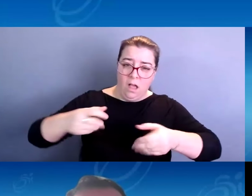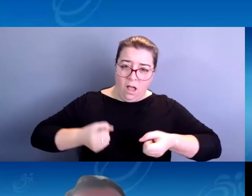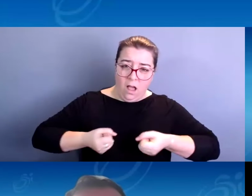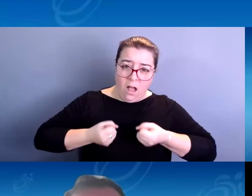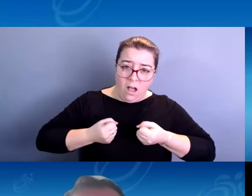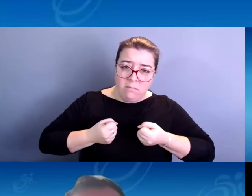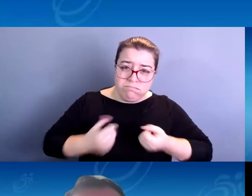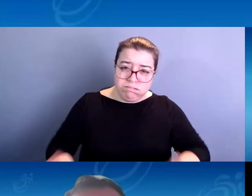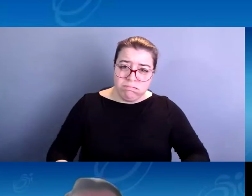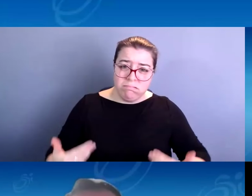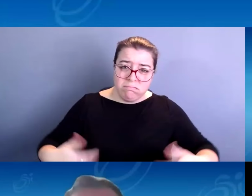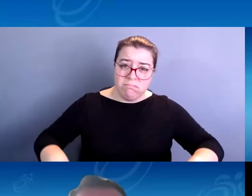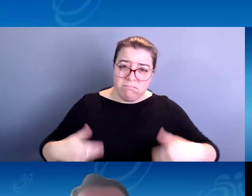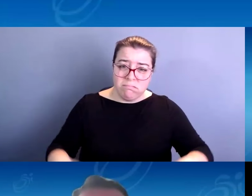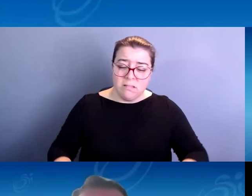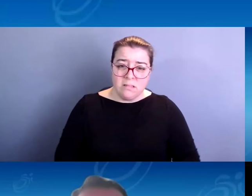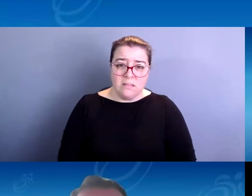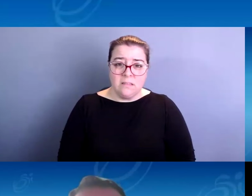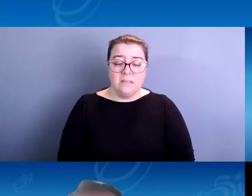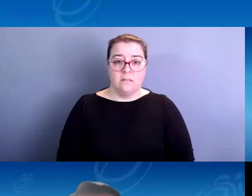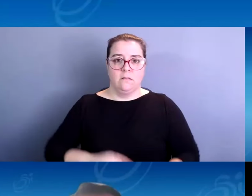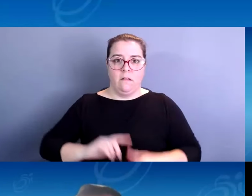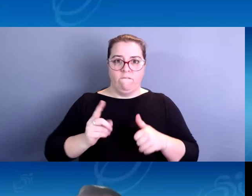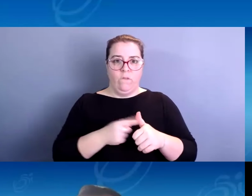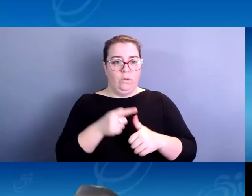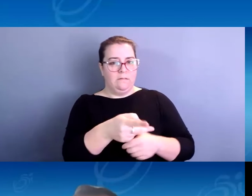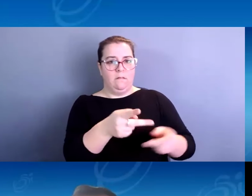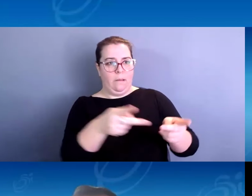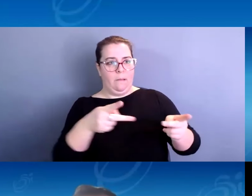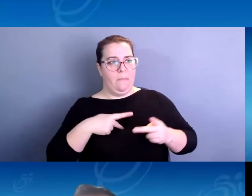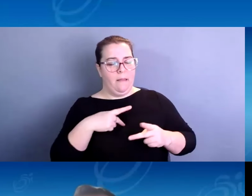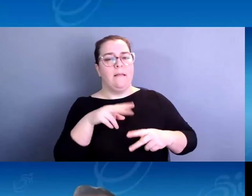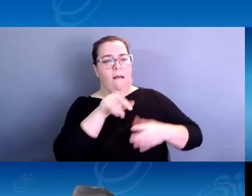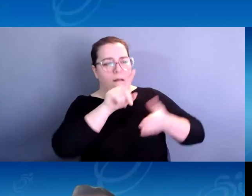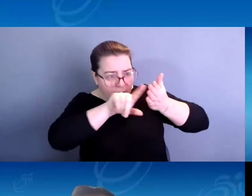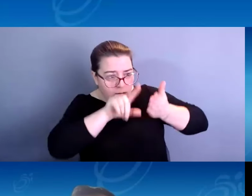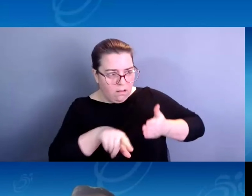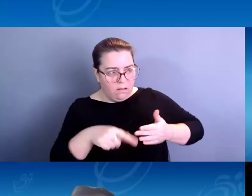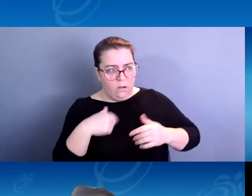whether or not I need the accommodation and who to call and what to do and all that sort of stuff.